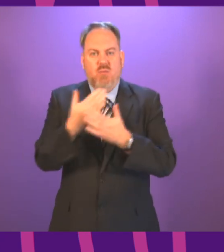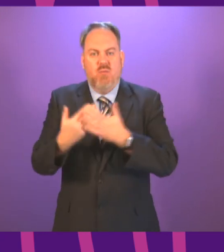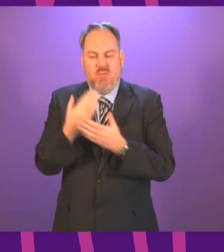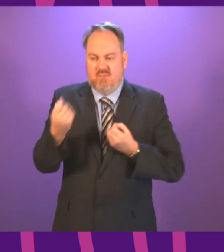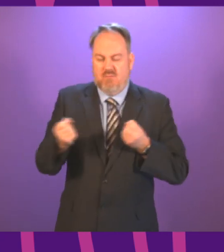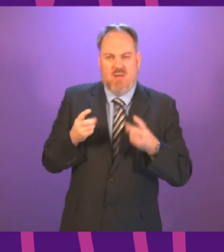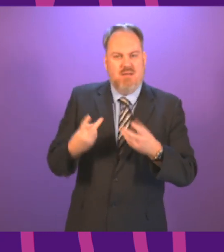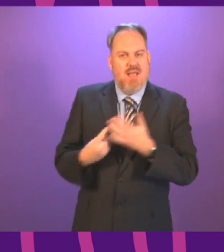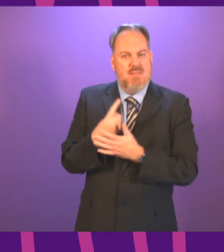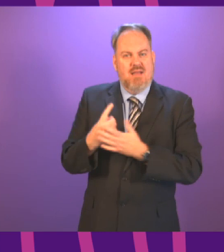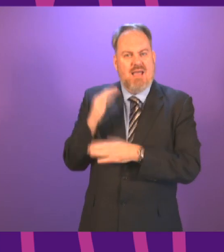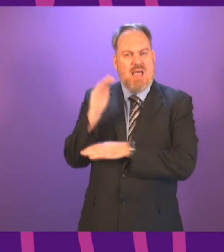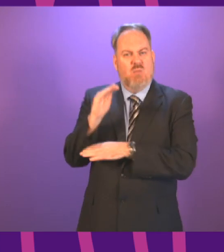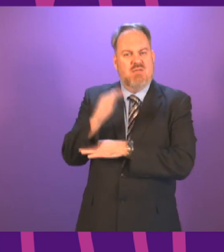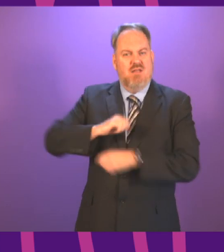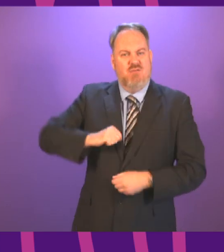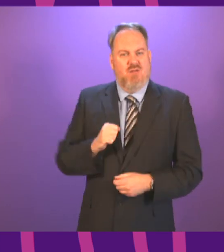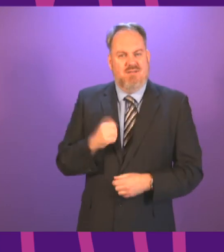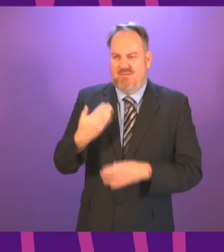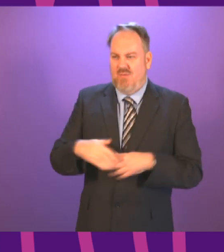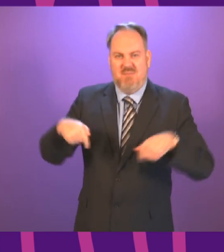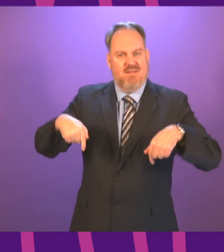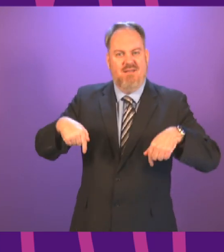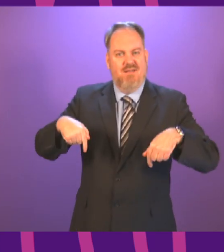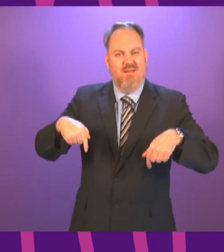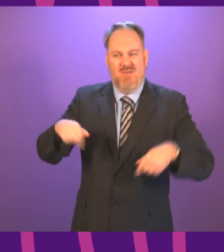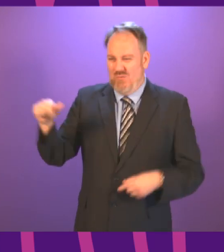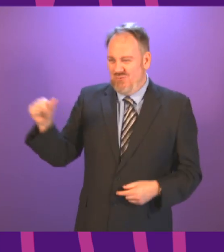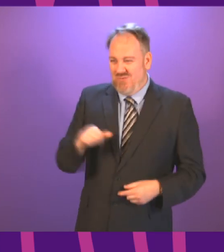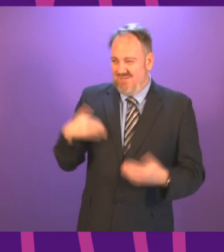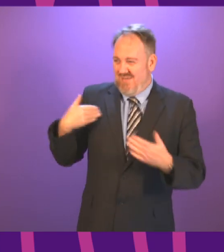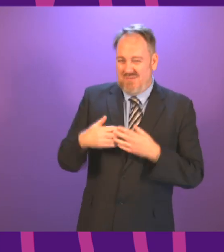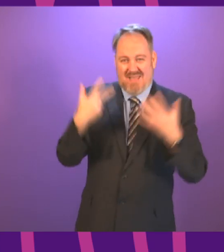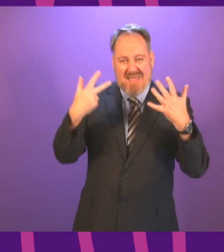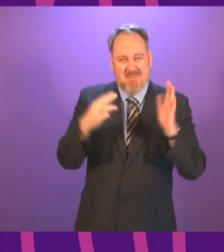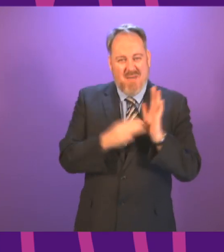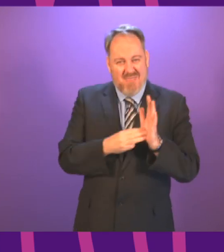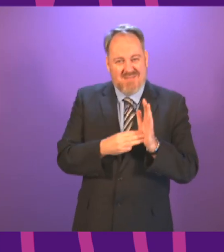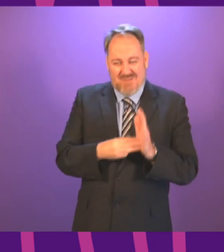and other parts of Europe. Eight months into this crisis, we should have the capacity to